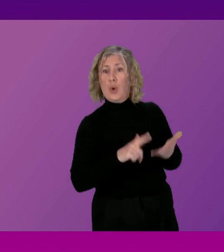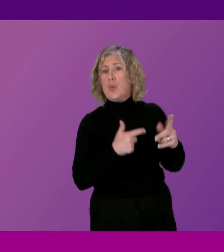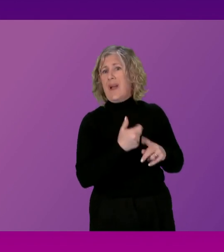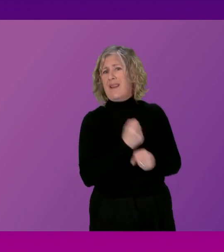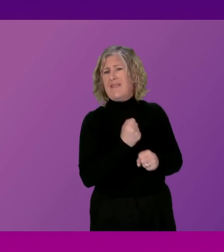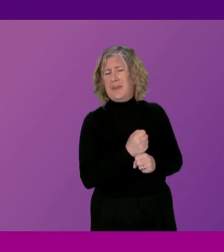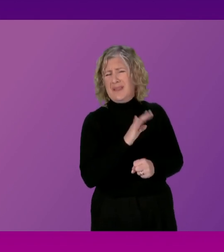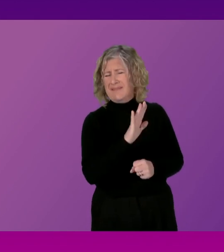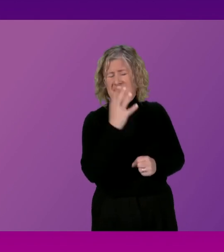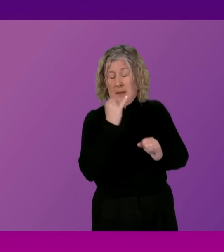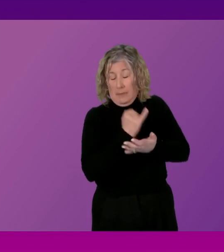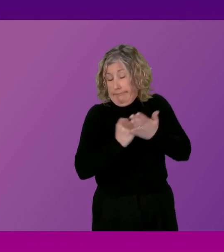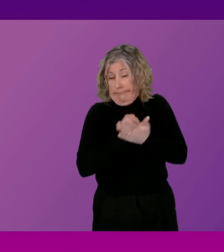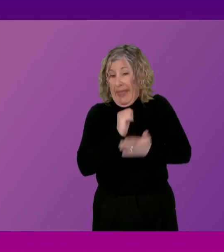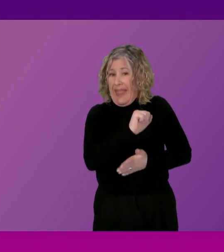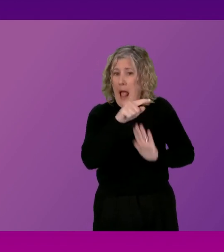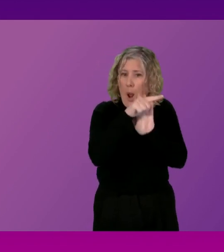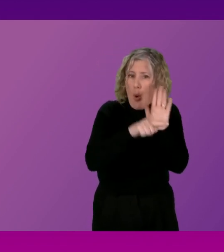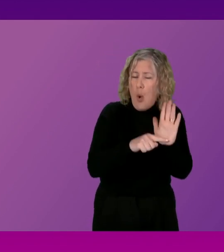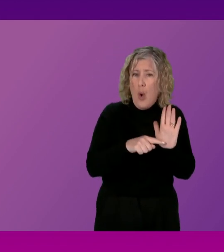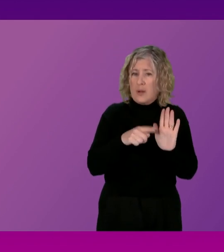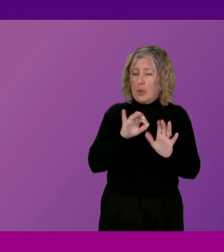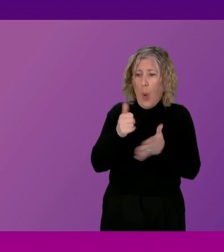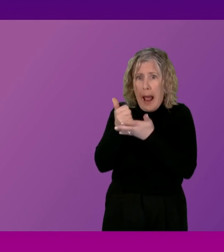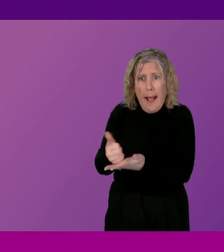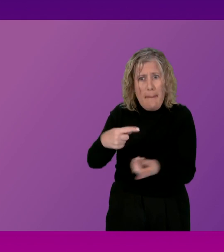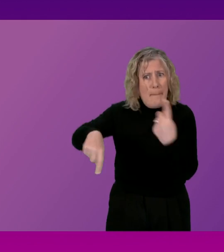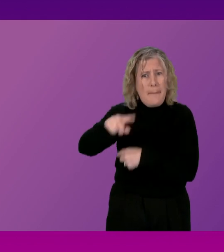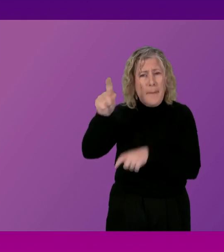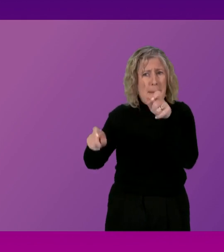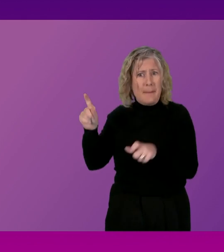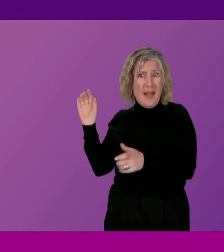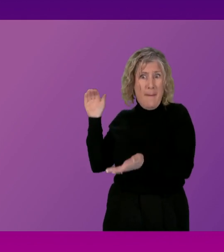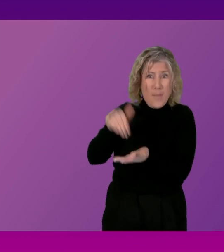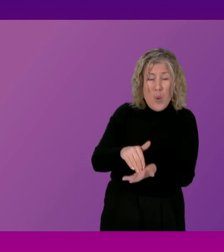Because of those inhumane laws and because of the fact that the UK Government is inflicting